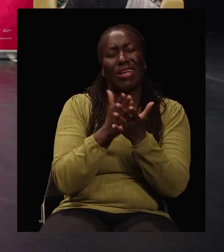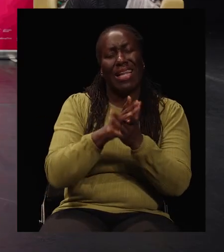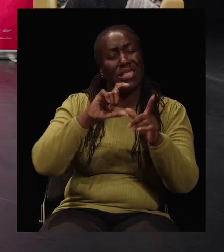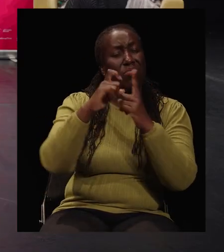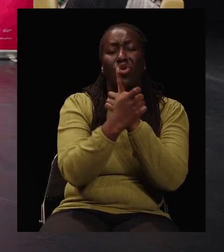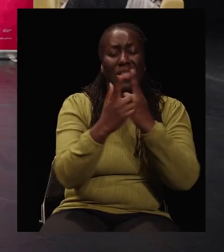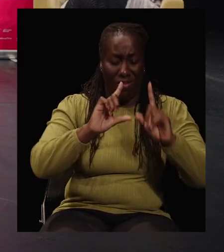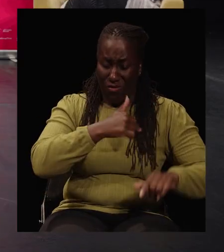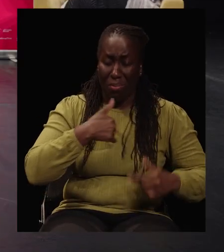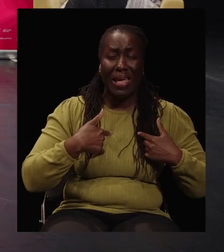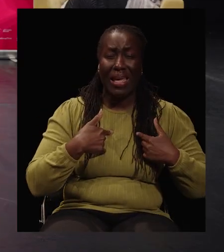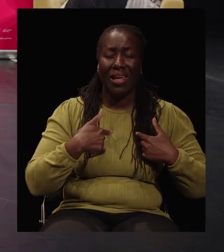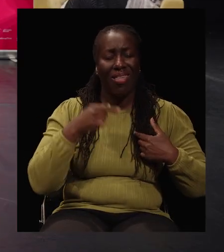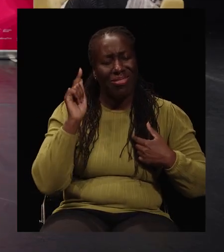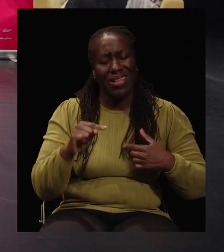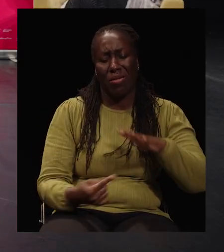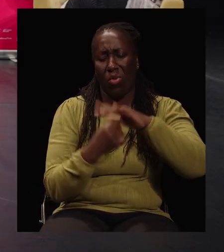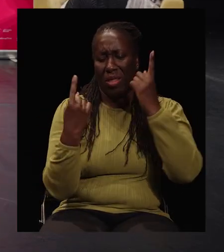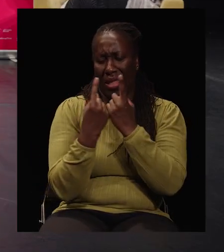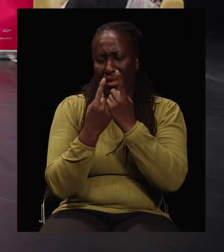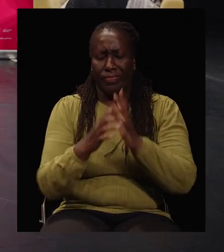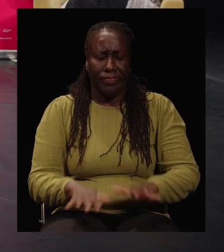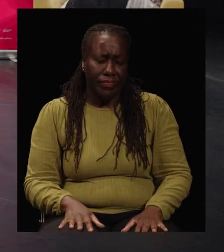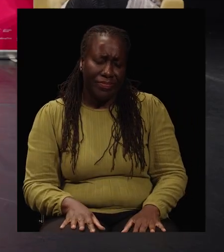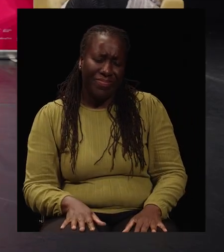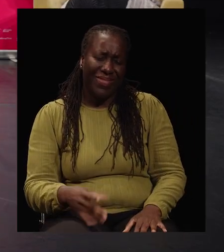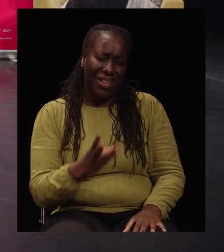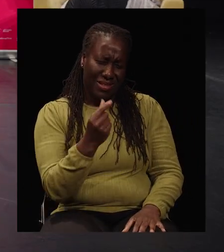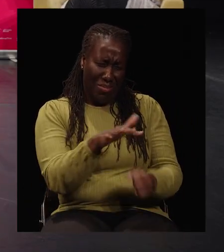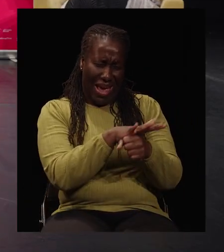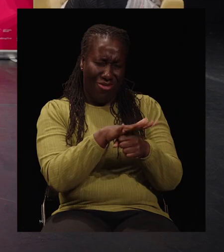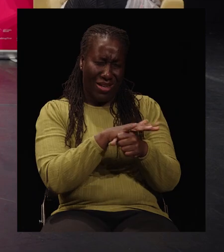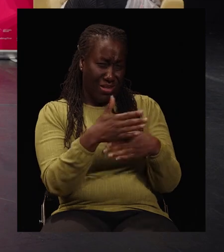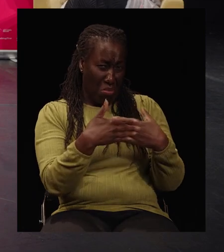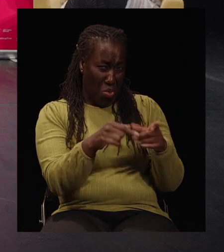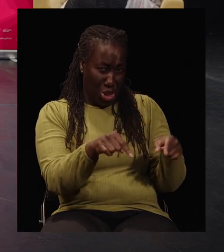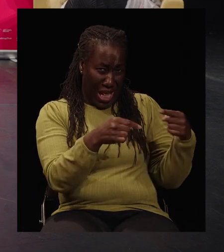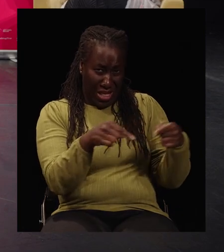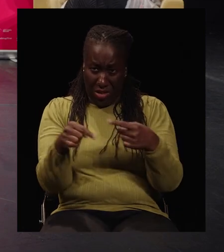feels like a really important thing. Are there some areas that are more challenging than others still? Do you mean like industries?